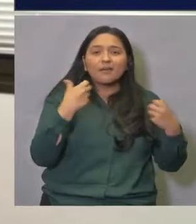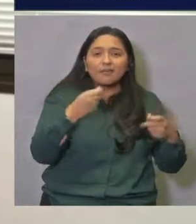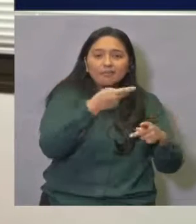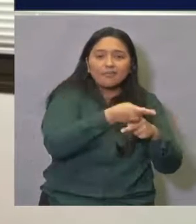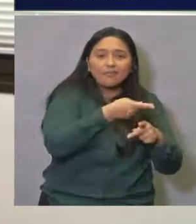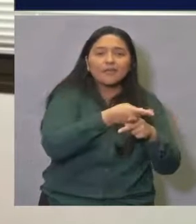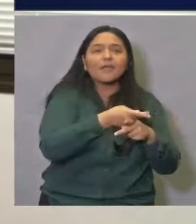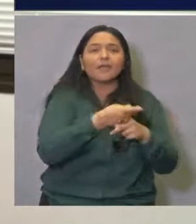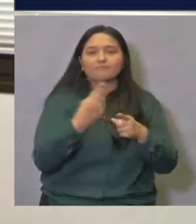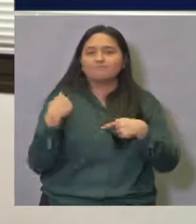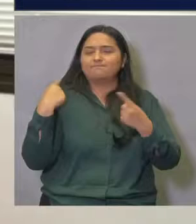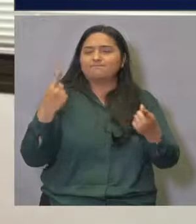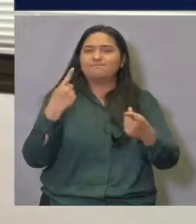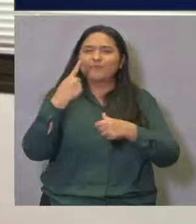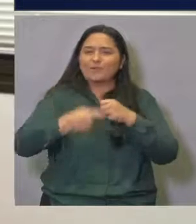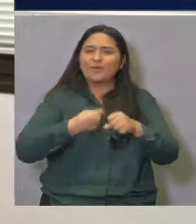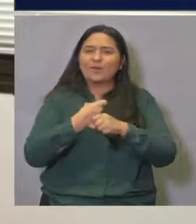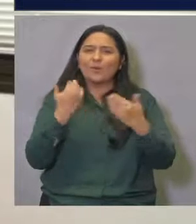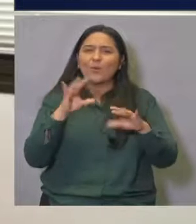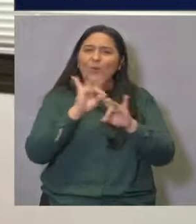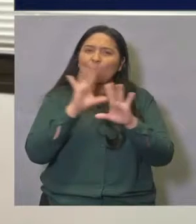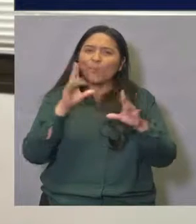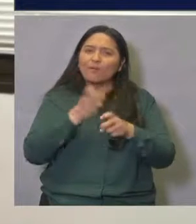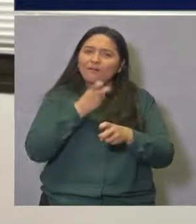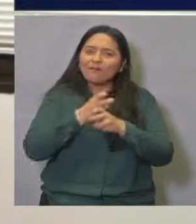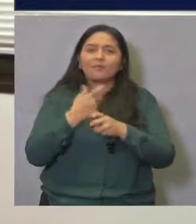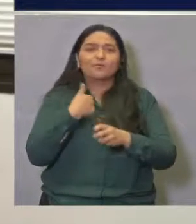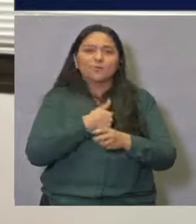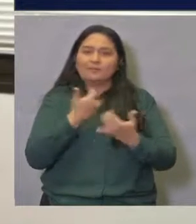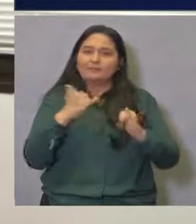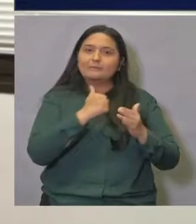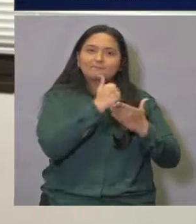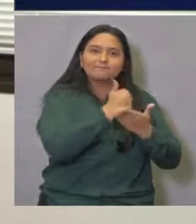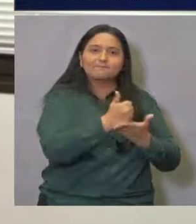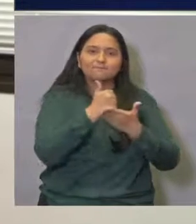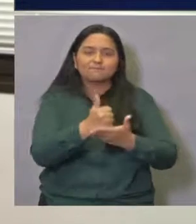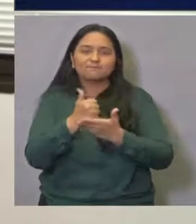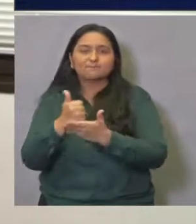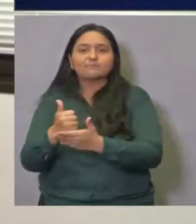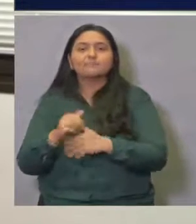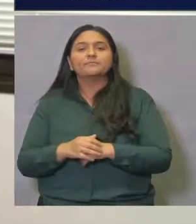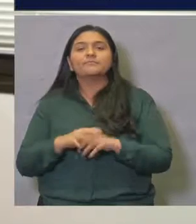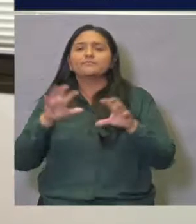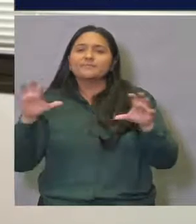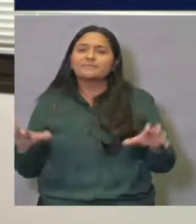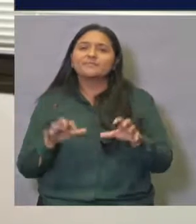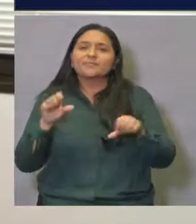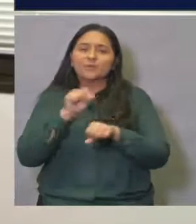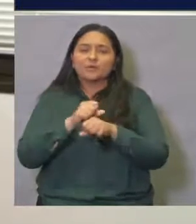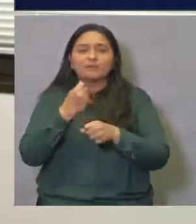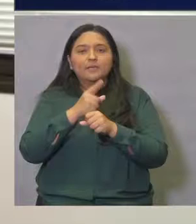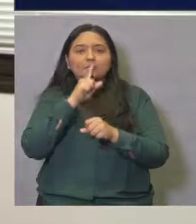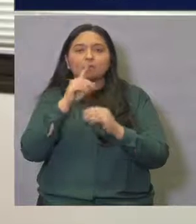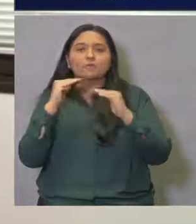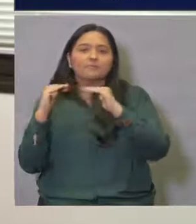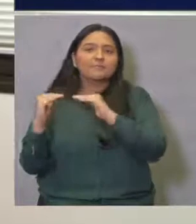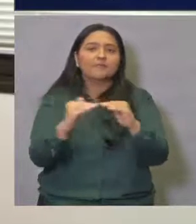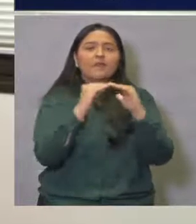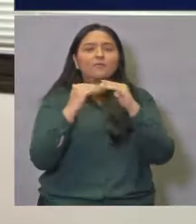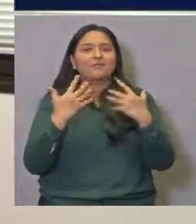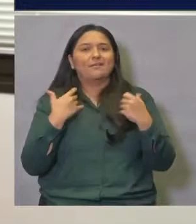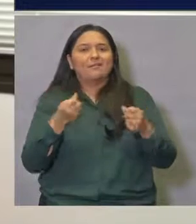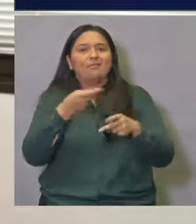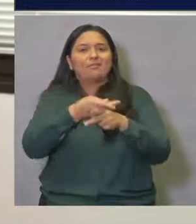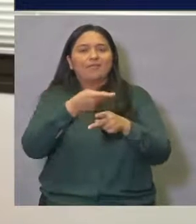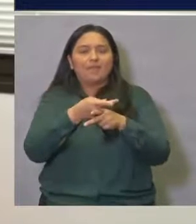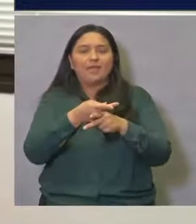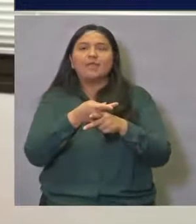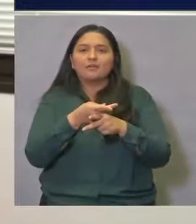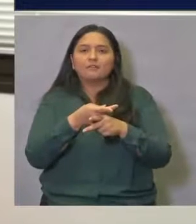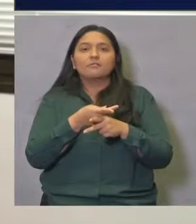HAN CONTINUADO A BRINDAR